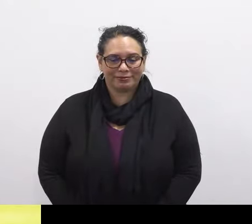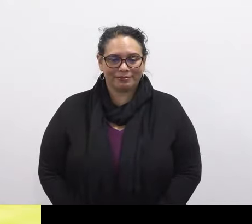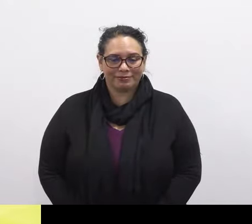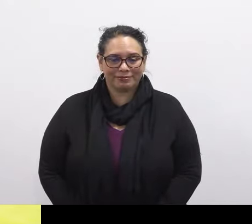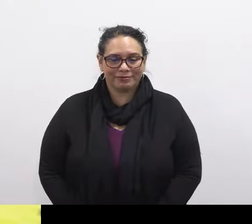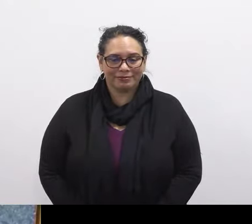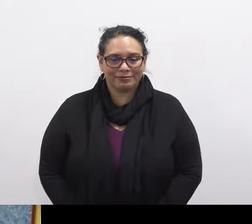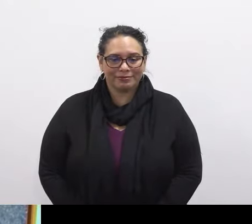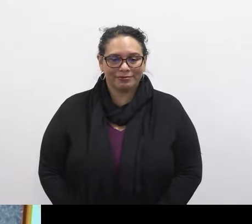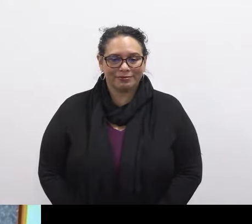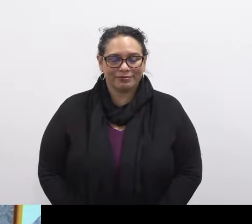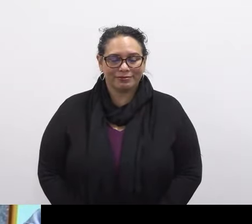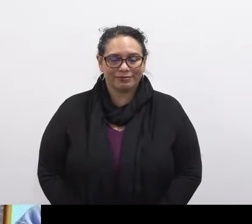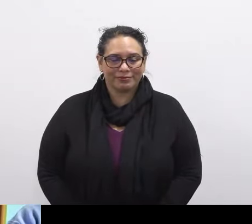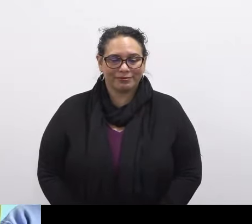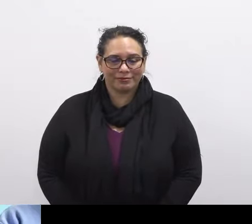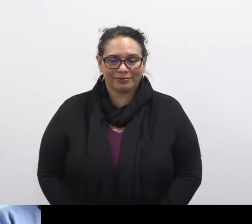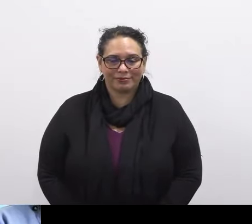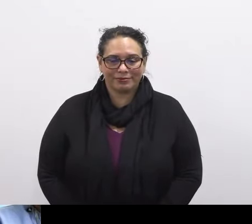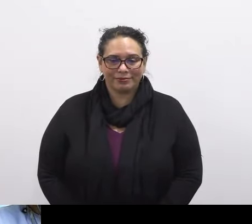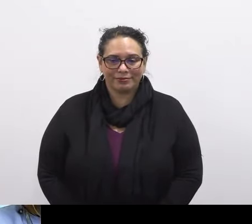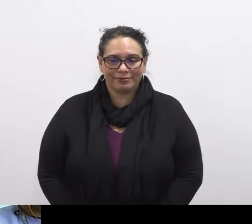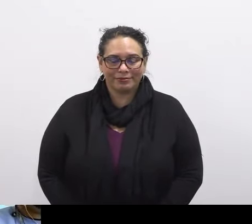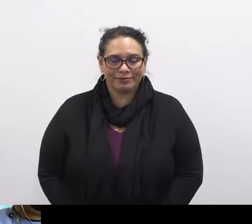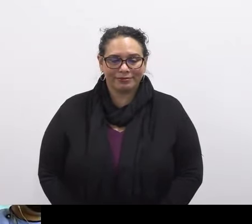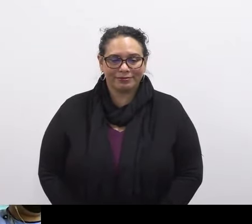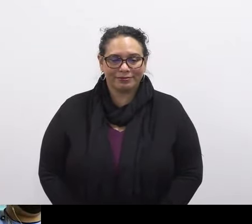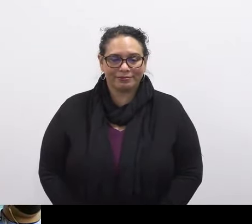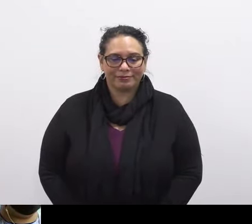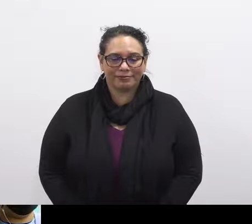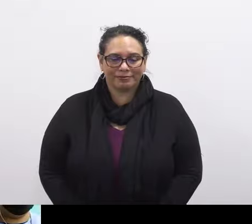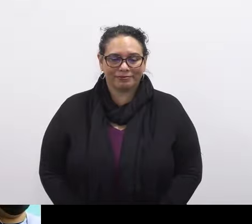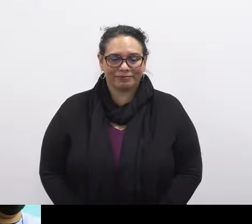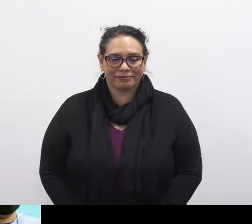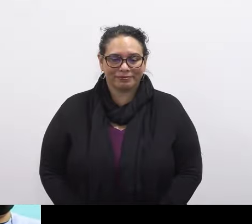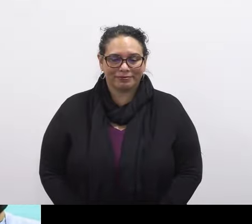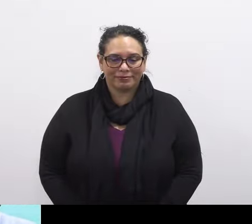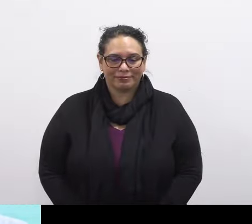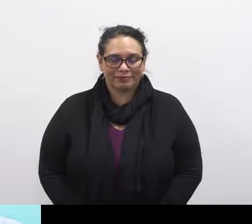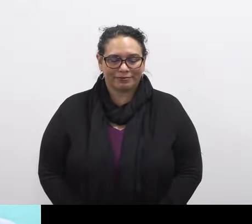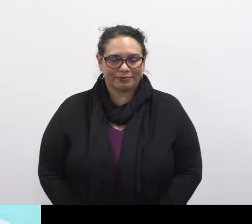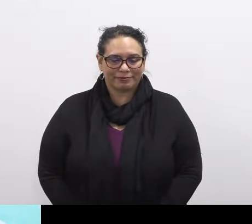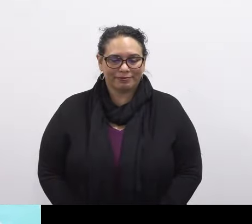one of 15 here at Long Beach Unified School District. I've been working here for 24 years.